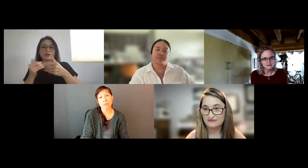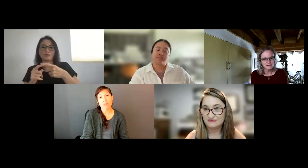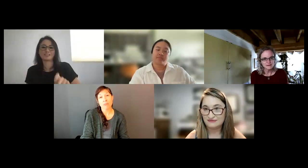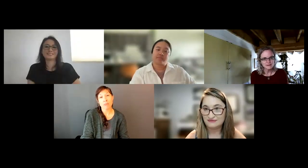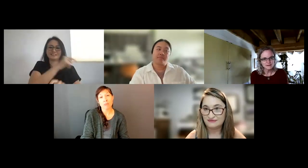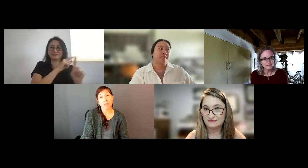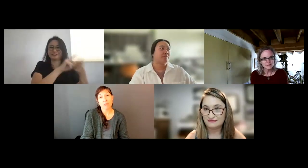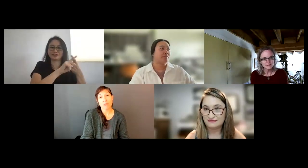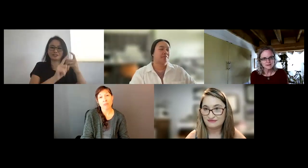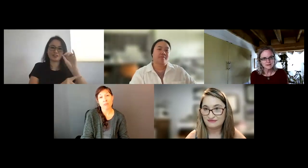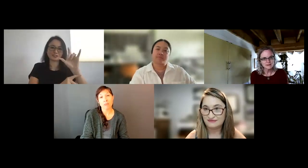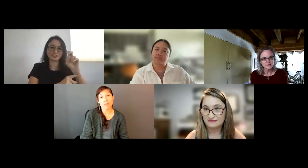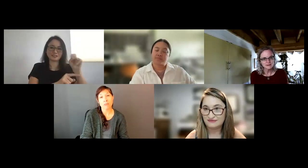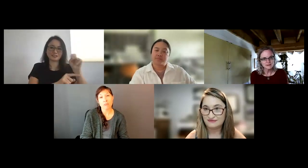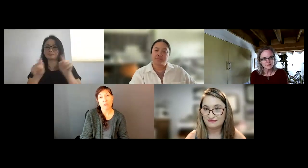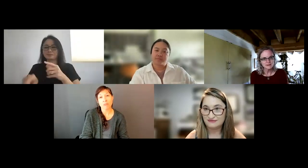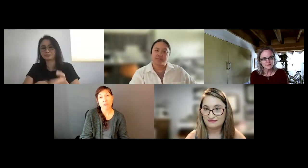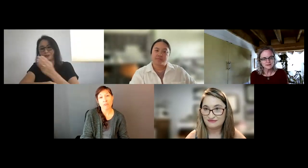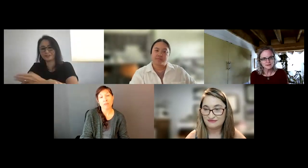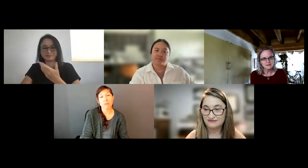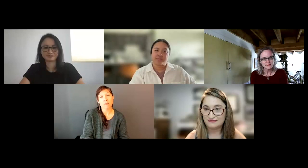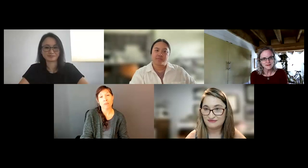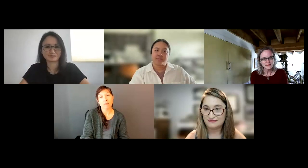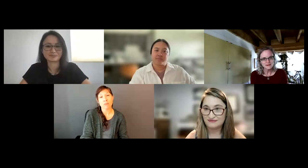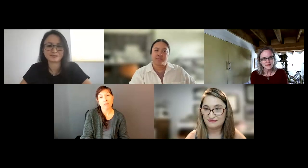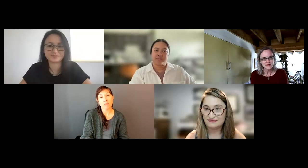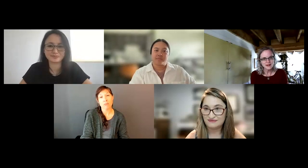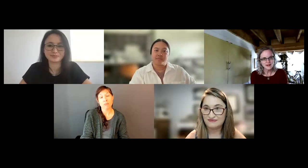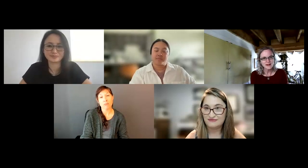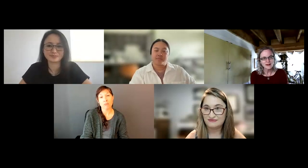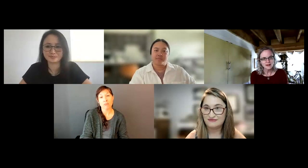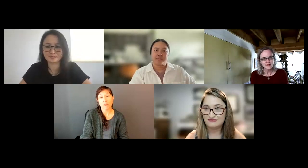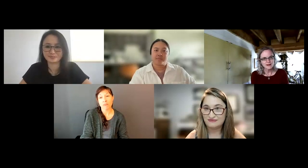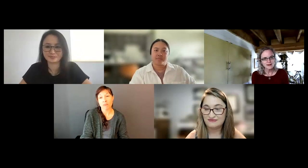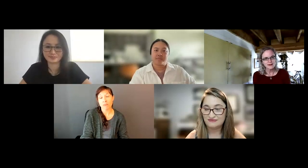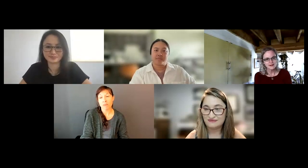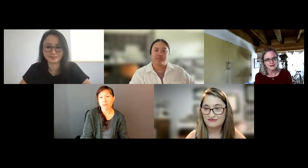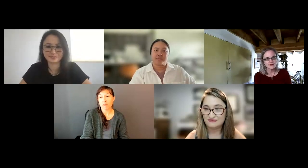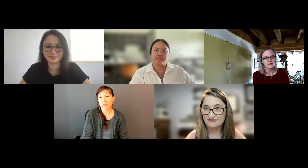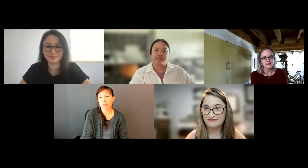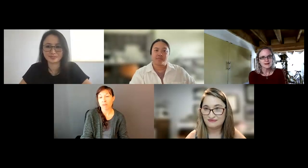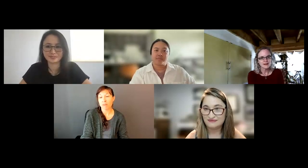I could just fit it and kind of cut and fit to myself. So that way we can actually improve the fit for everybody.